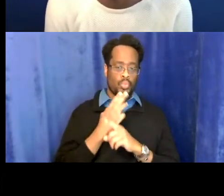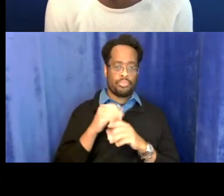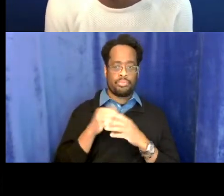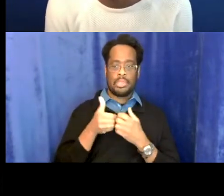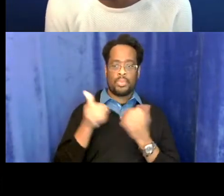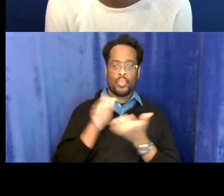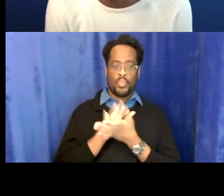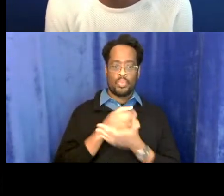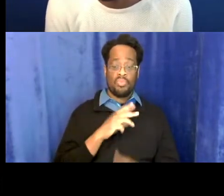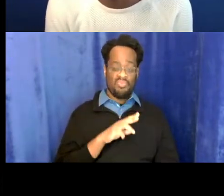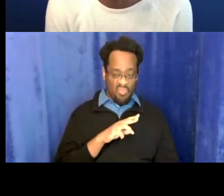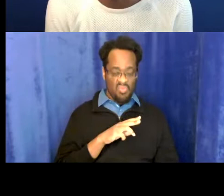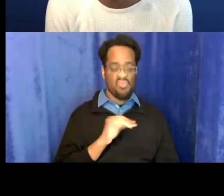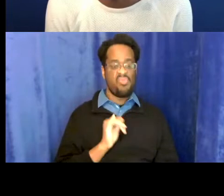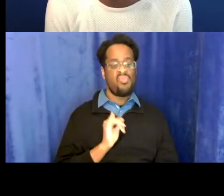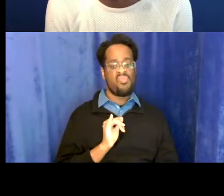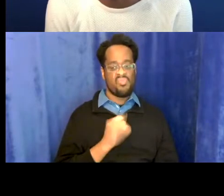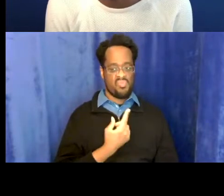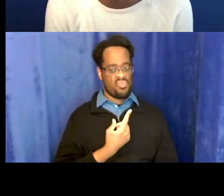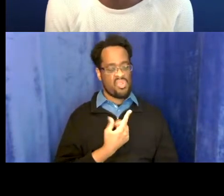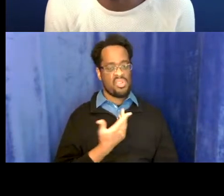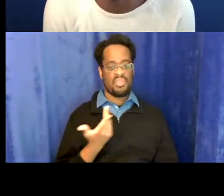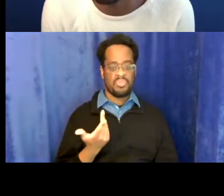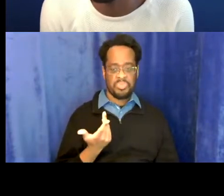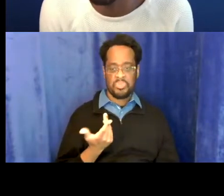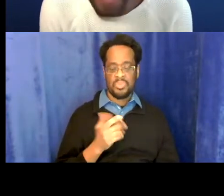and the black deaf scientists from back in the day use that sign for "science."